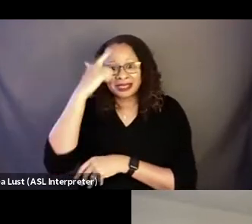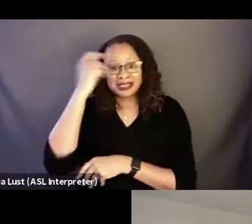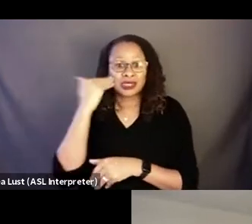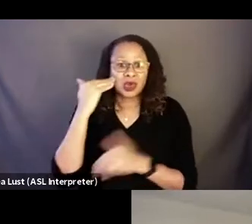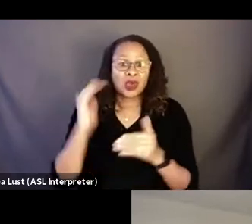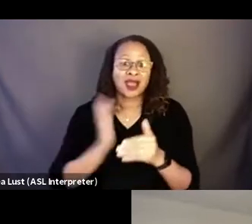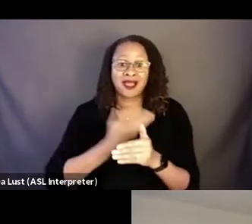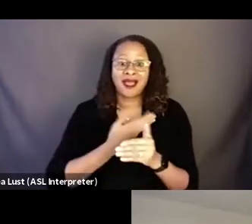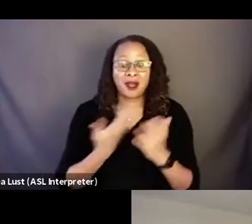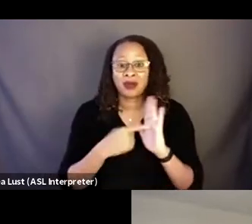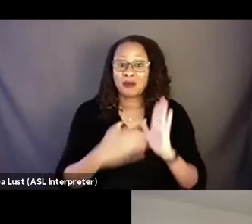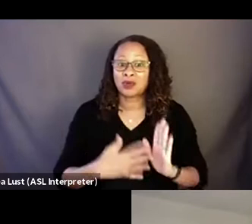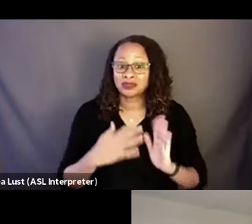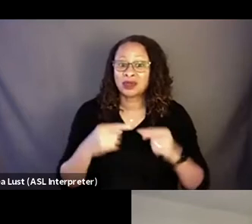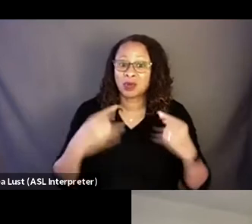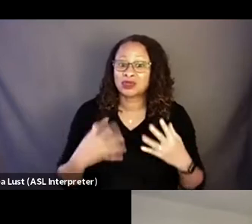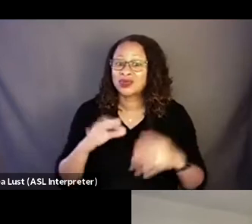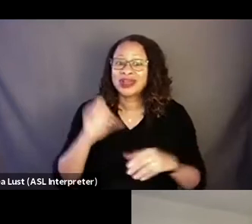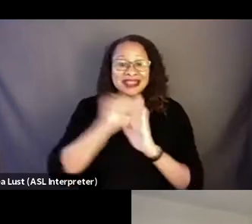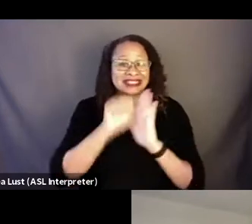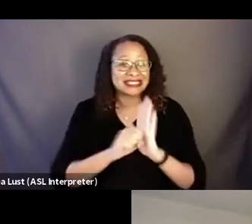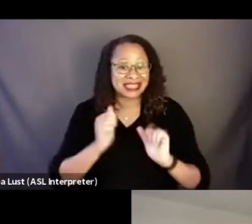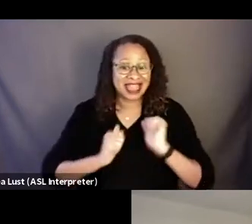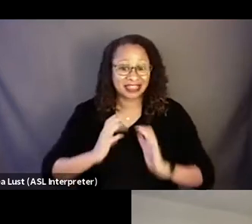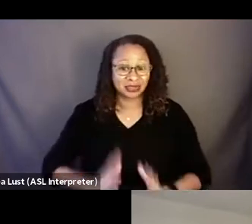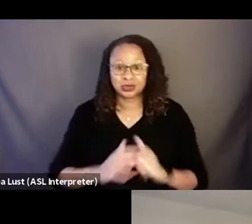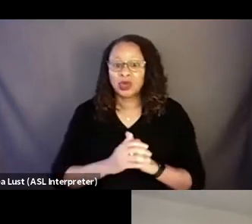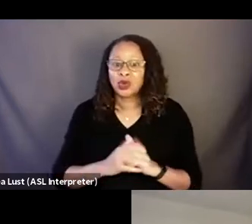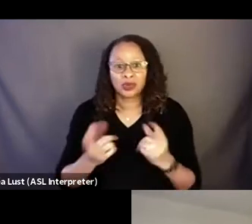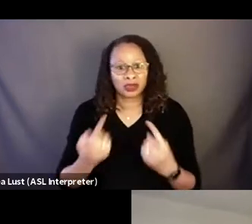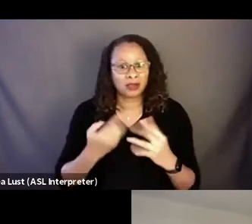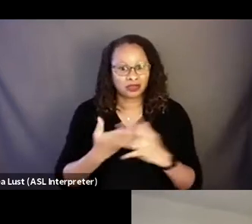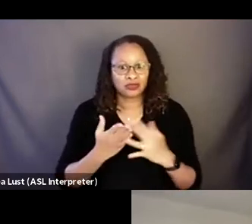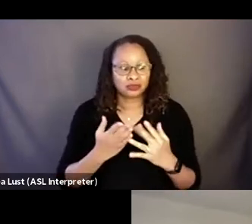and had the capacity, as state actors, to come to us through the internet.